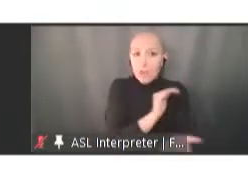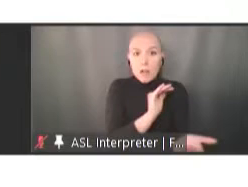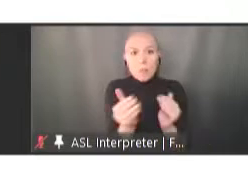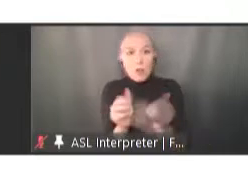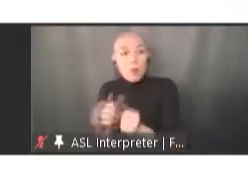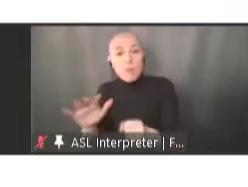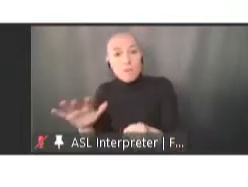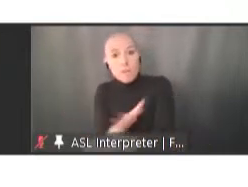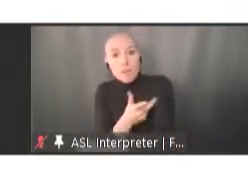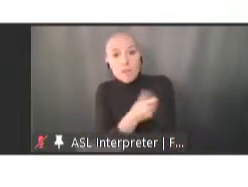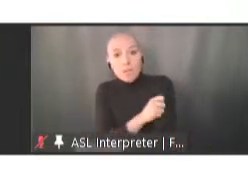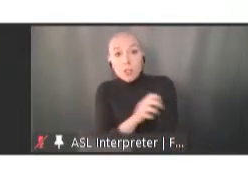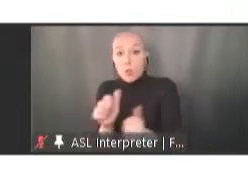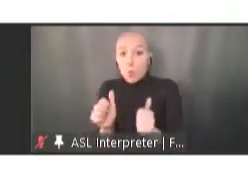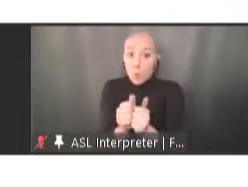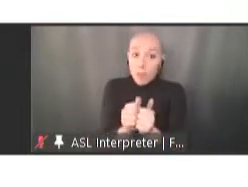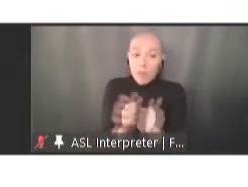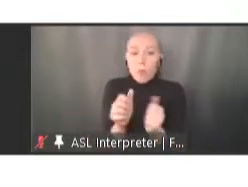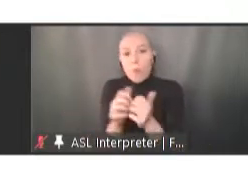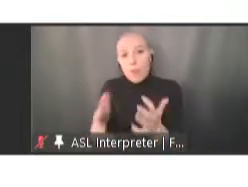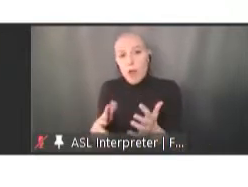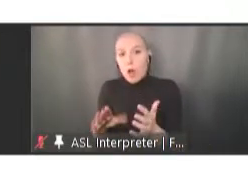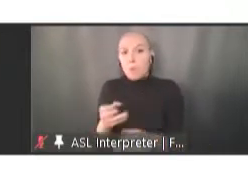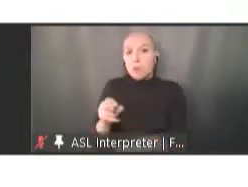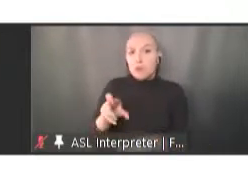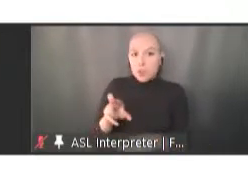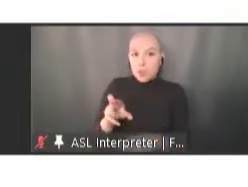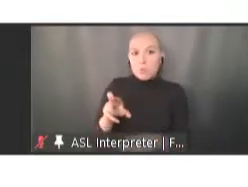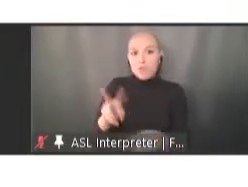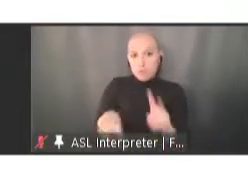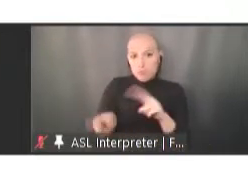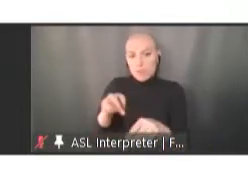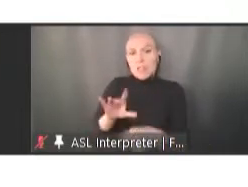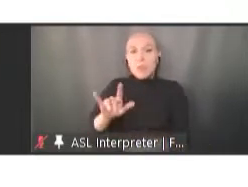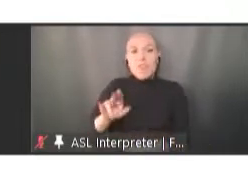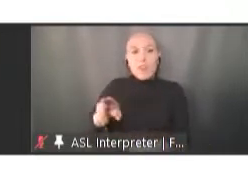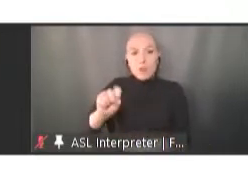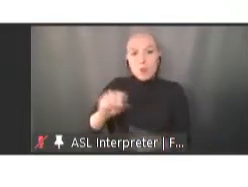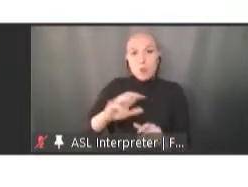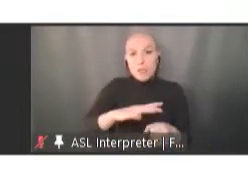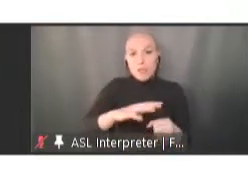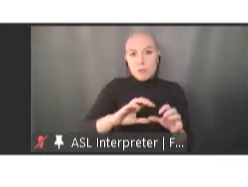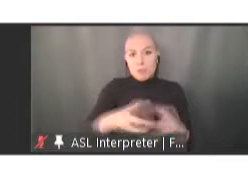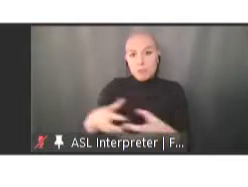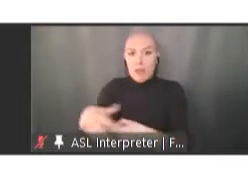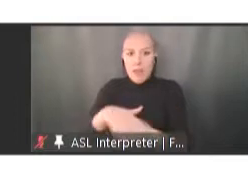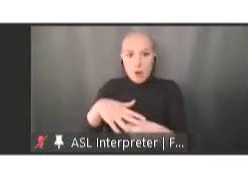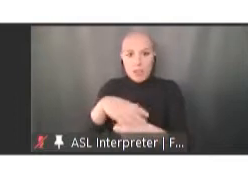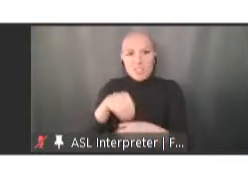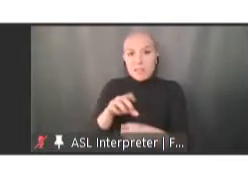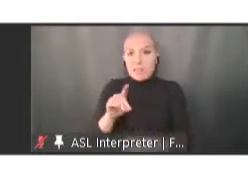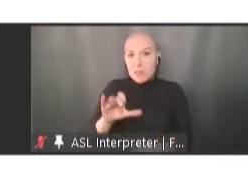in 25 U.S. jurisdictions during December 2021. Reduction against infection and death during the